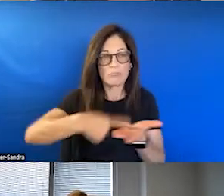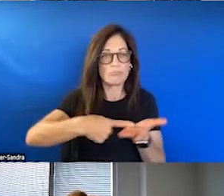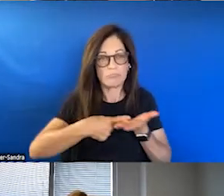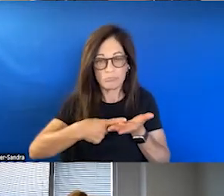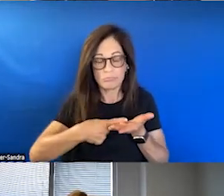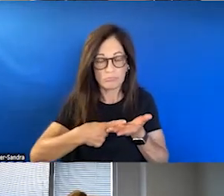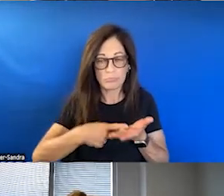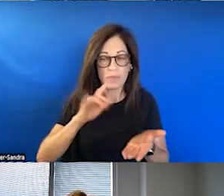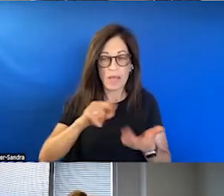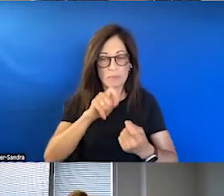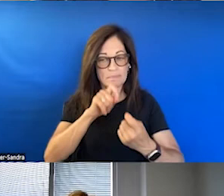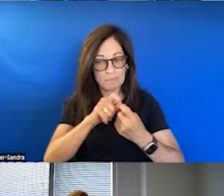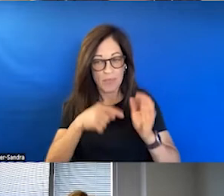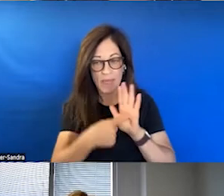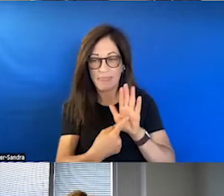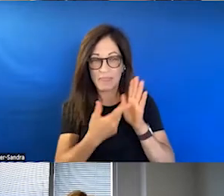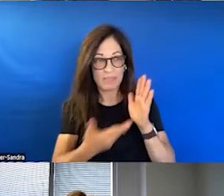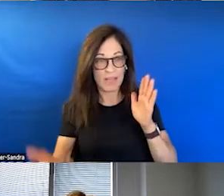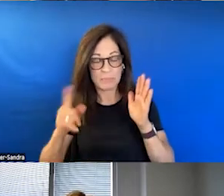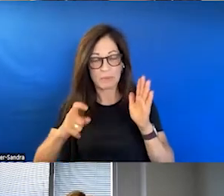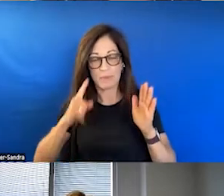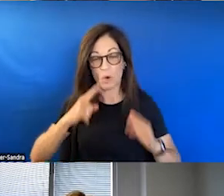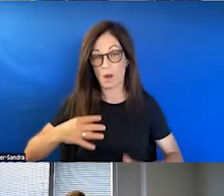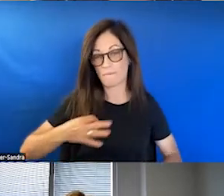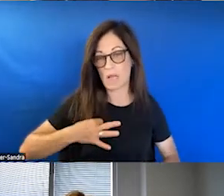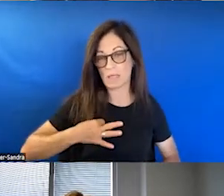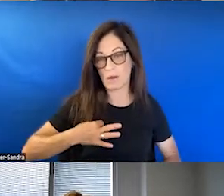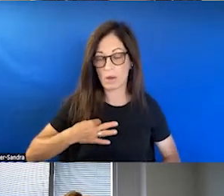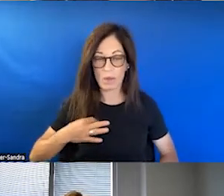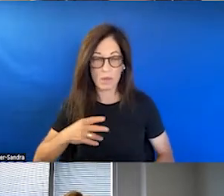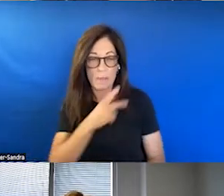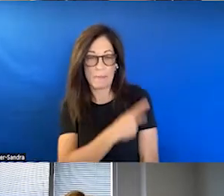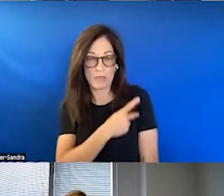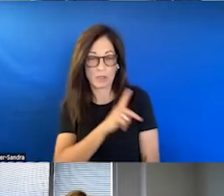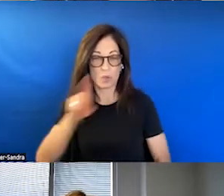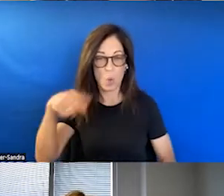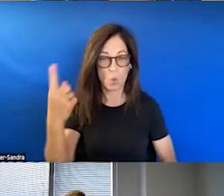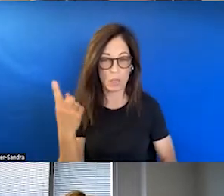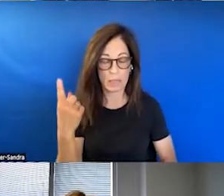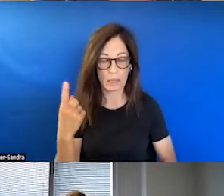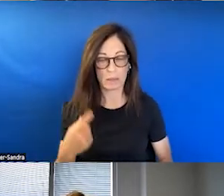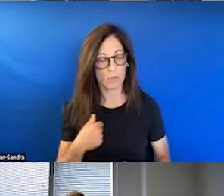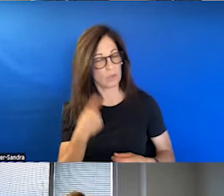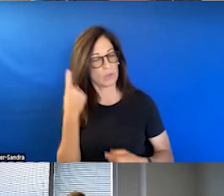SPECIFYING THINGS NEED TO BE FOR VOLUNTARY PATIENT ONLY. JUST WONDERING IF, IF YOU HAD